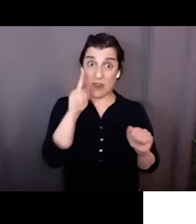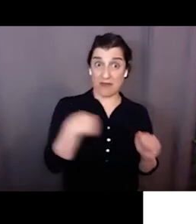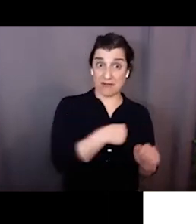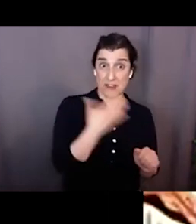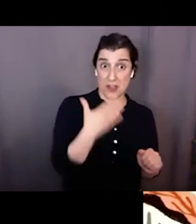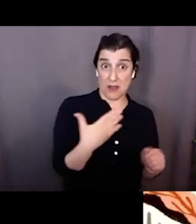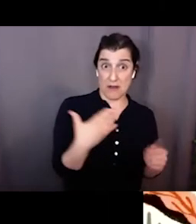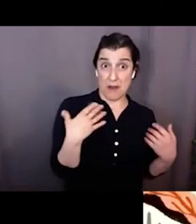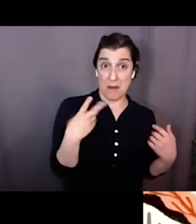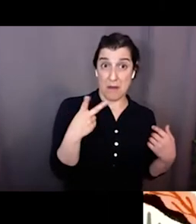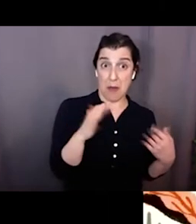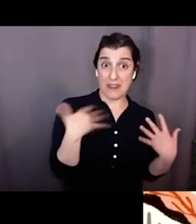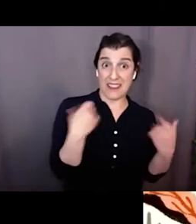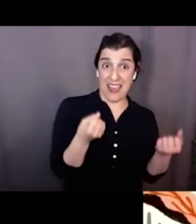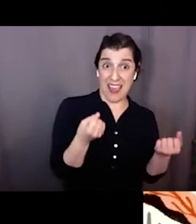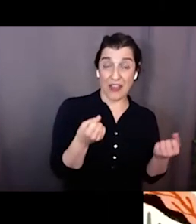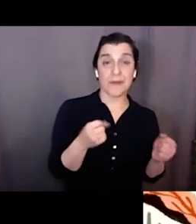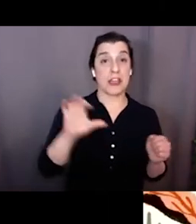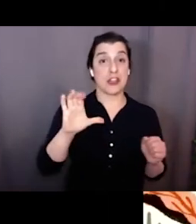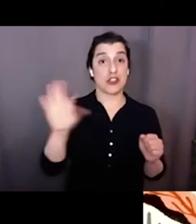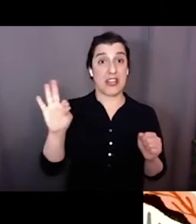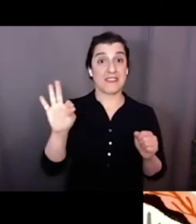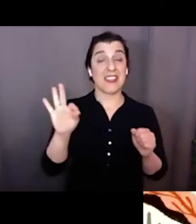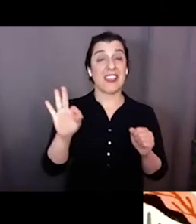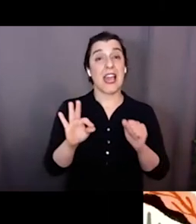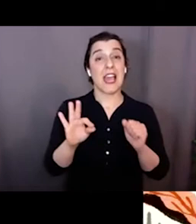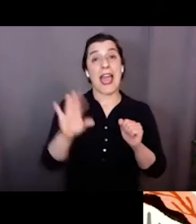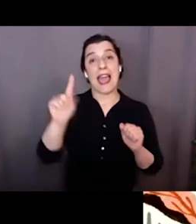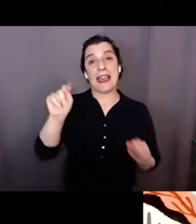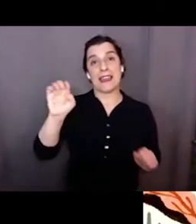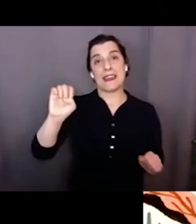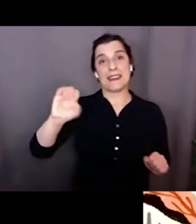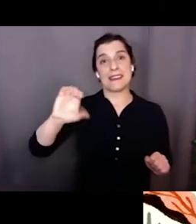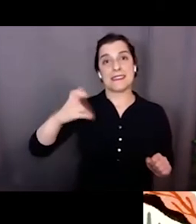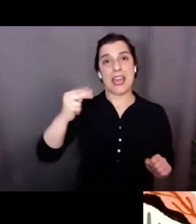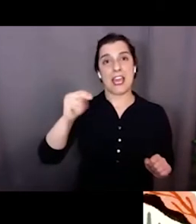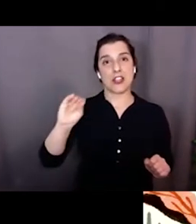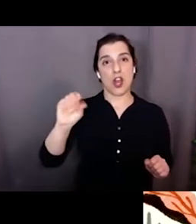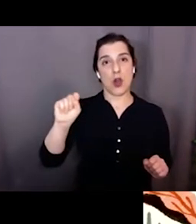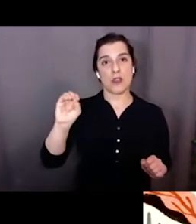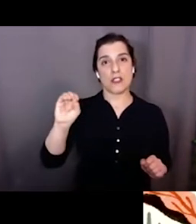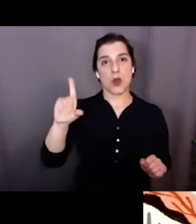I mean, I think that tech, techno solutionism is coming to visit this crisis just like it comes to visit